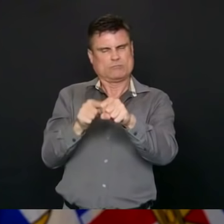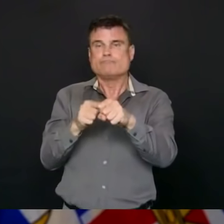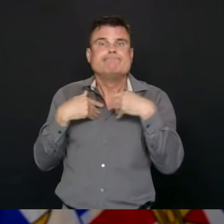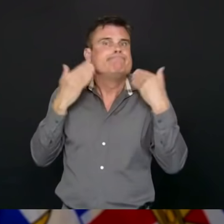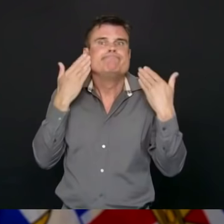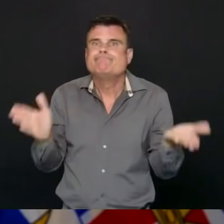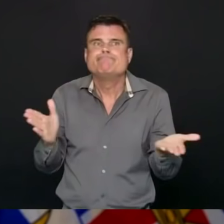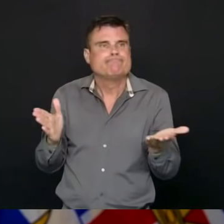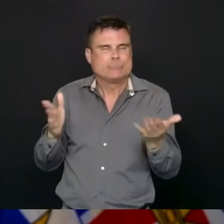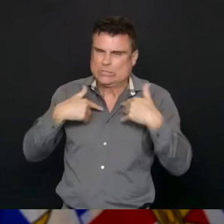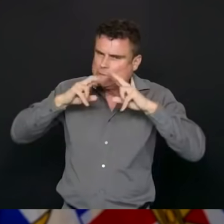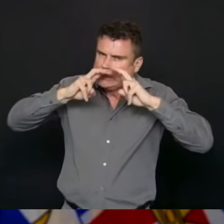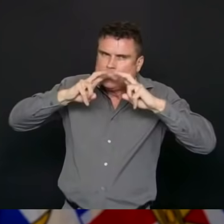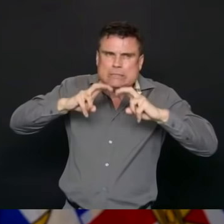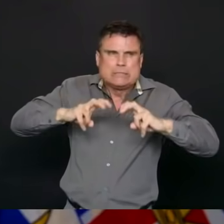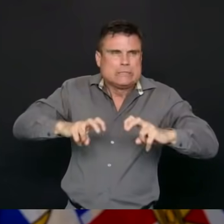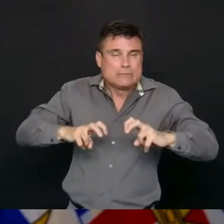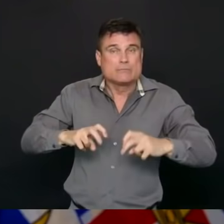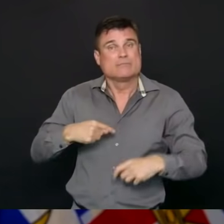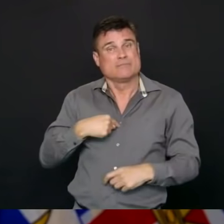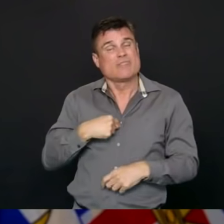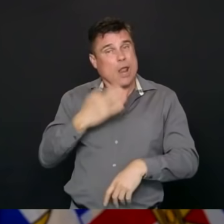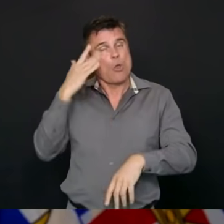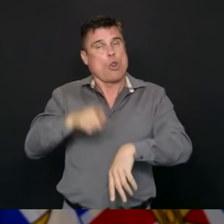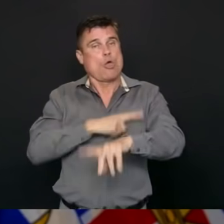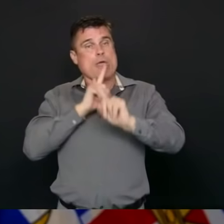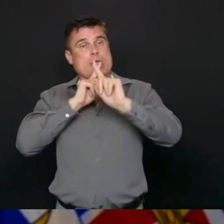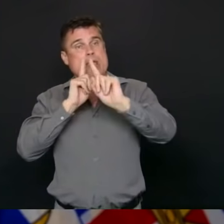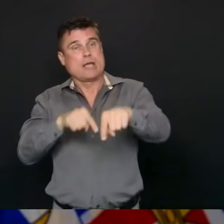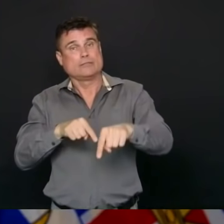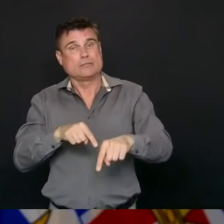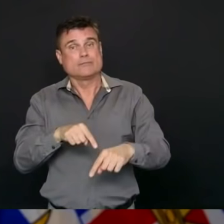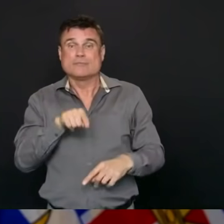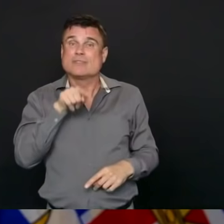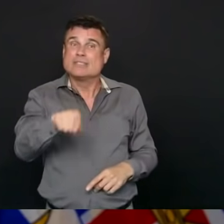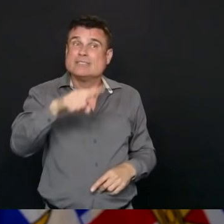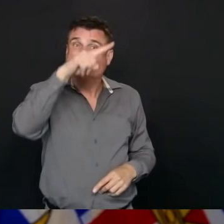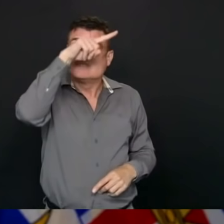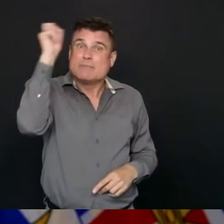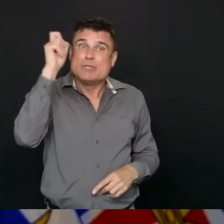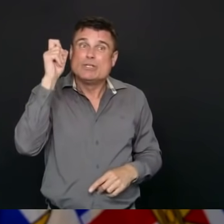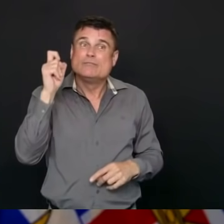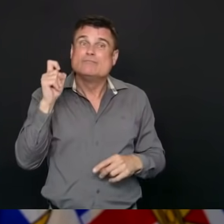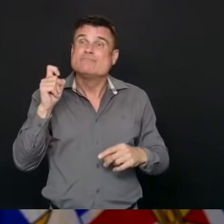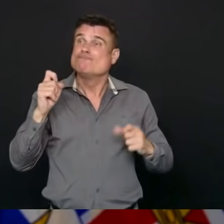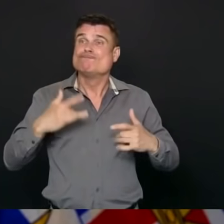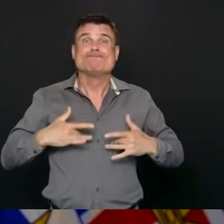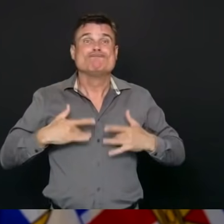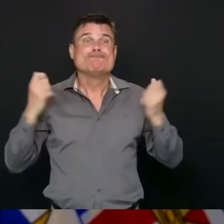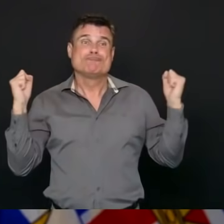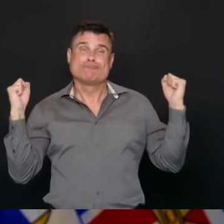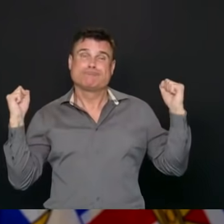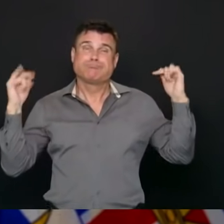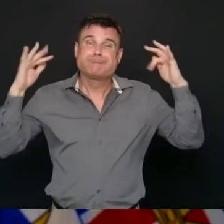so lethal in some populations. That is a long winded way of saying I can't see it happening this year.